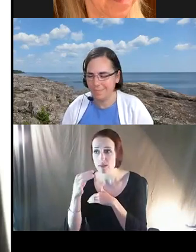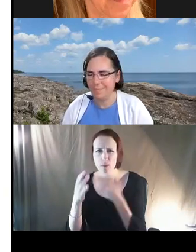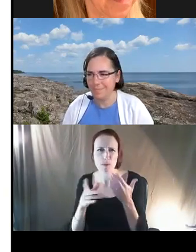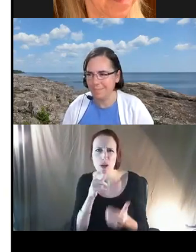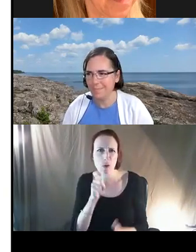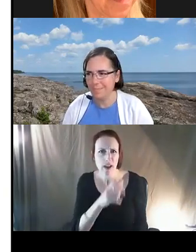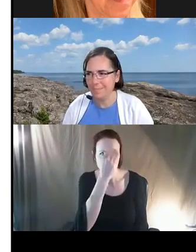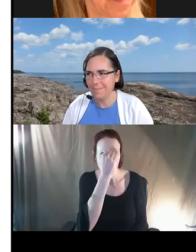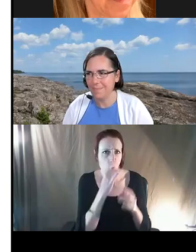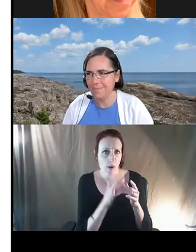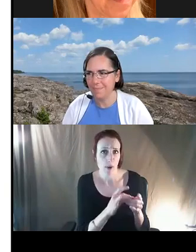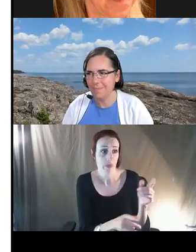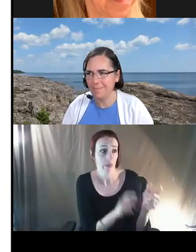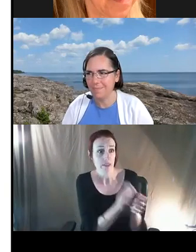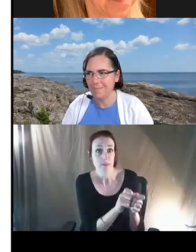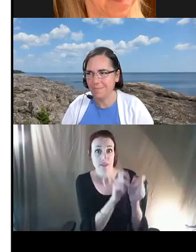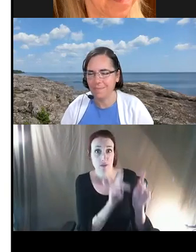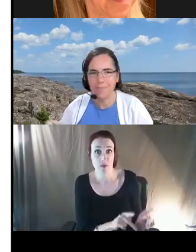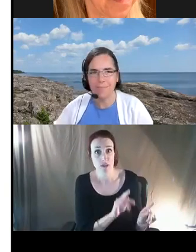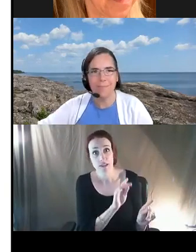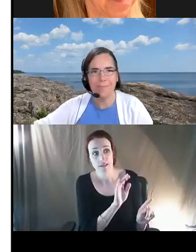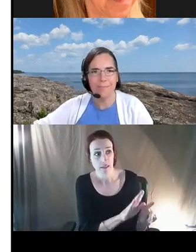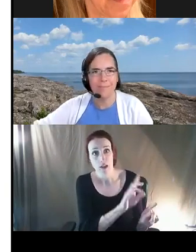What if instead of thinking about people's